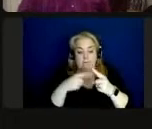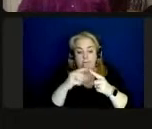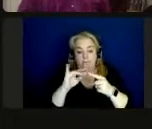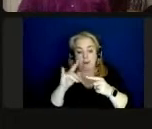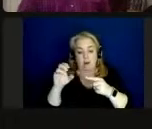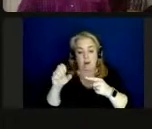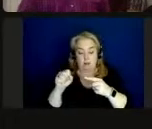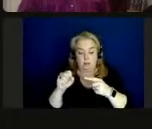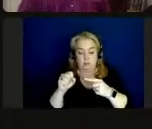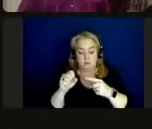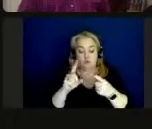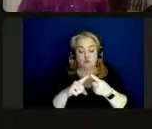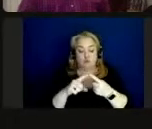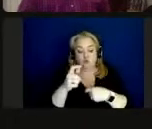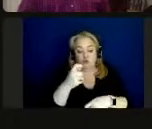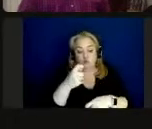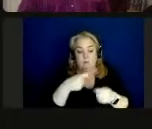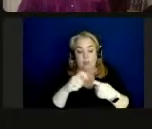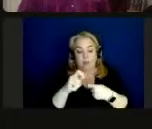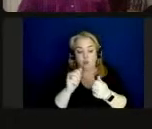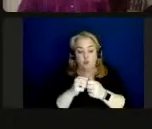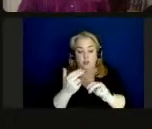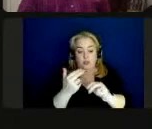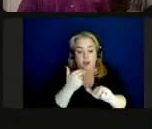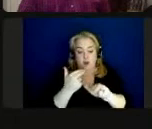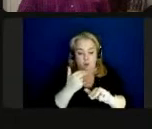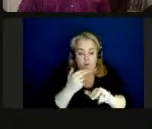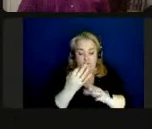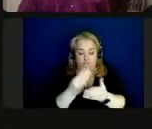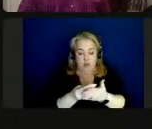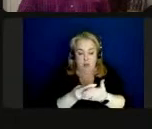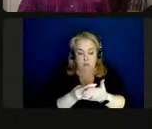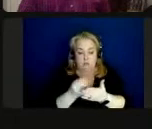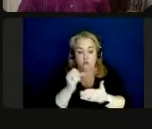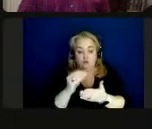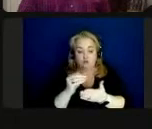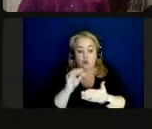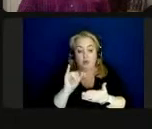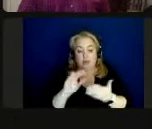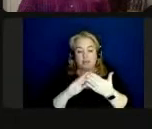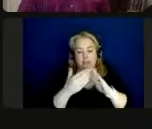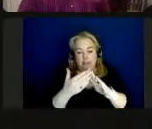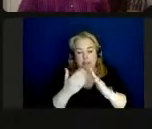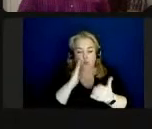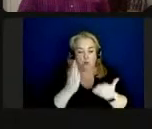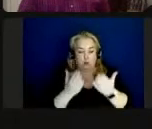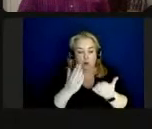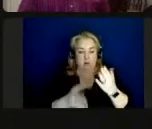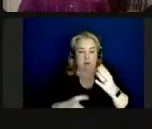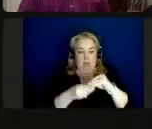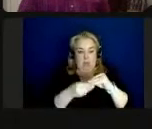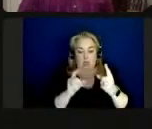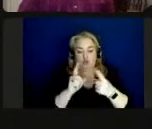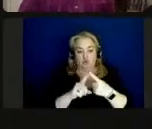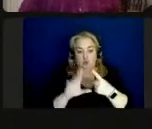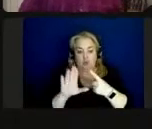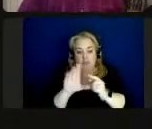EGON IS ONE OF T STAS AT IS EXPLORINTHIN LIKE